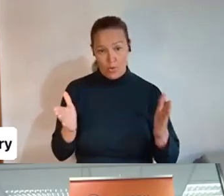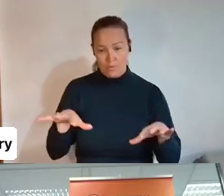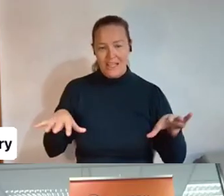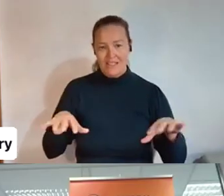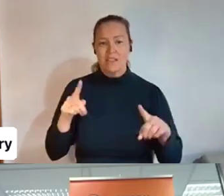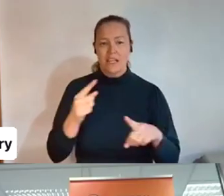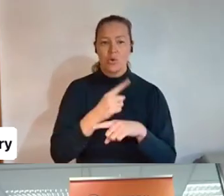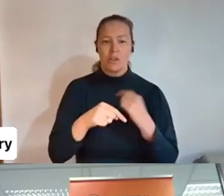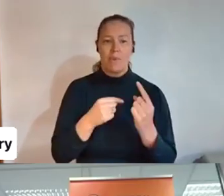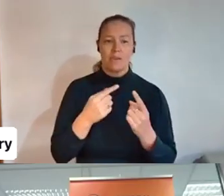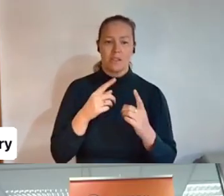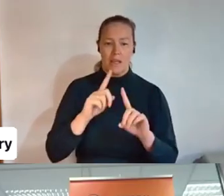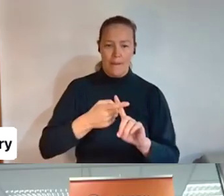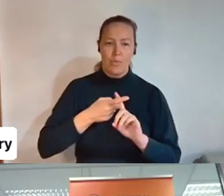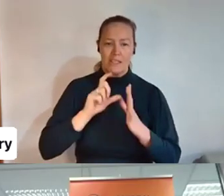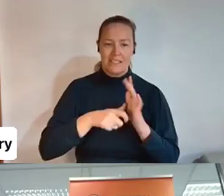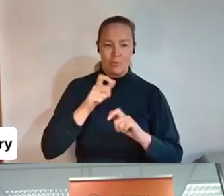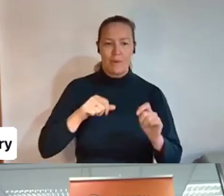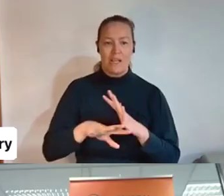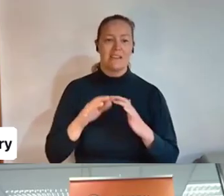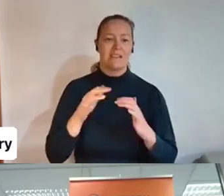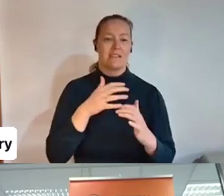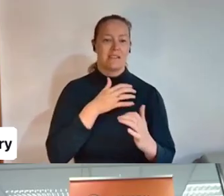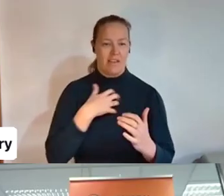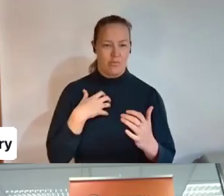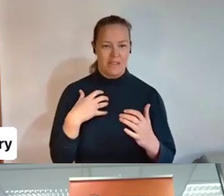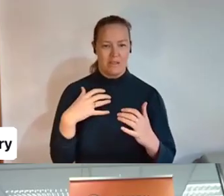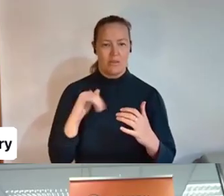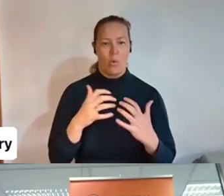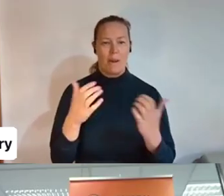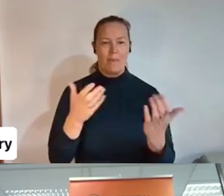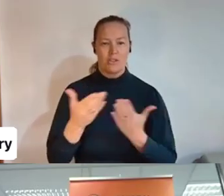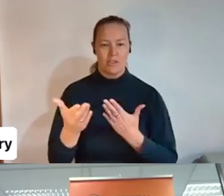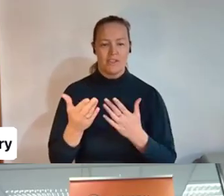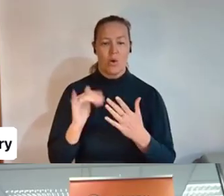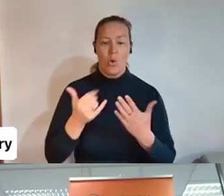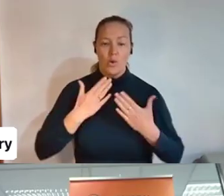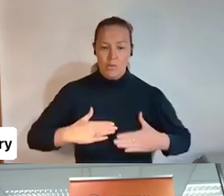in Public Service or in, for example, human rights institutions, but that there needs to be a true